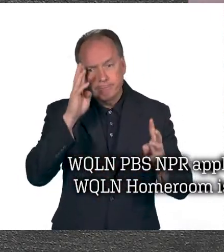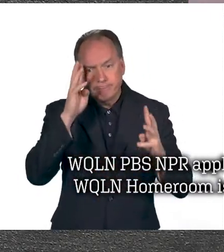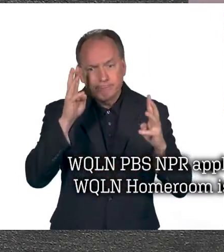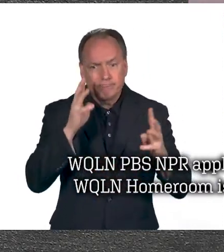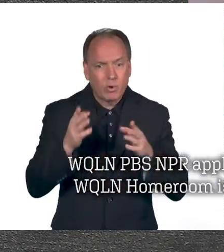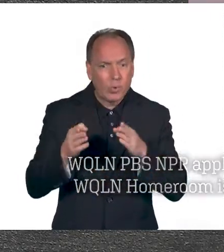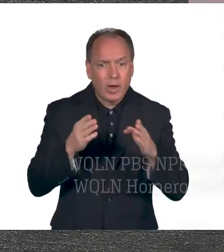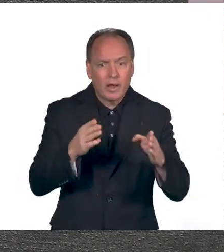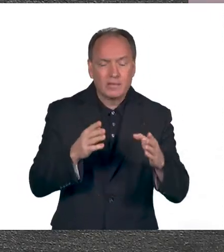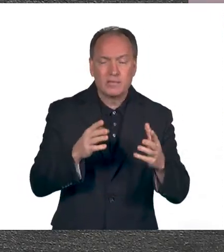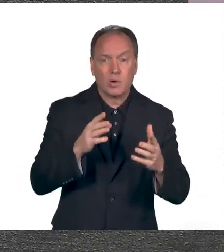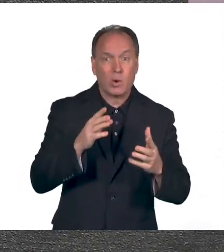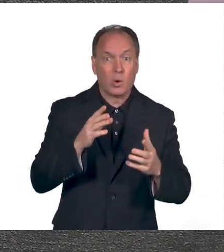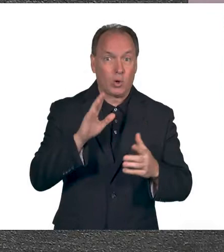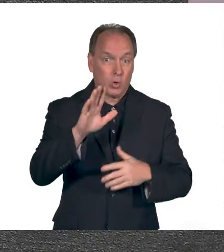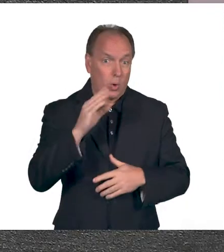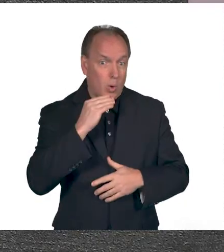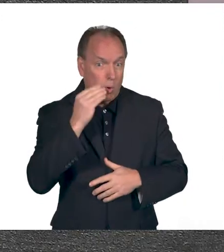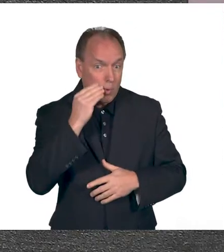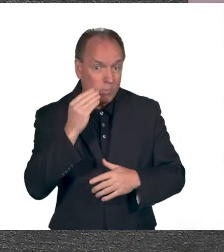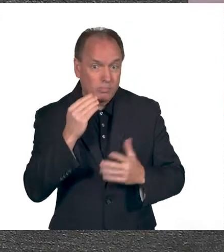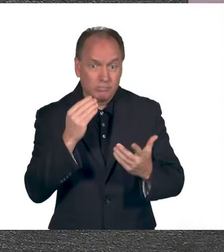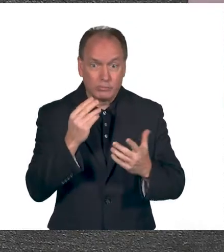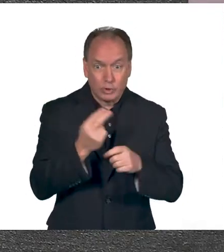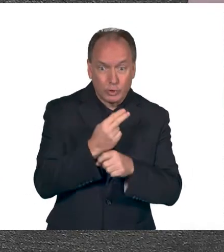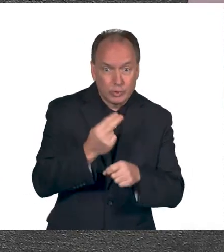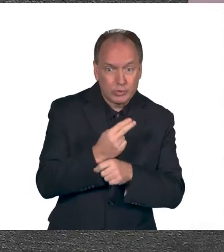or if you just have any at home that you've already have, you can use that,